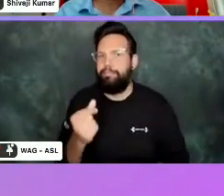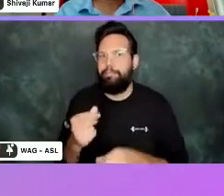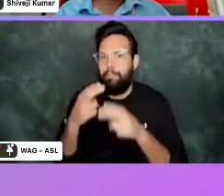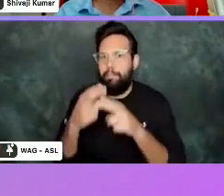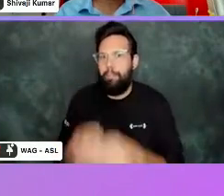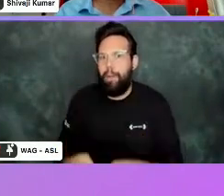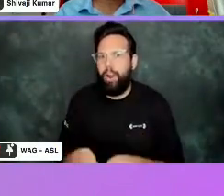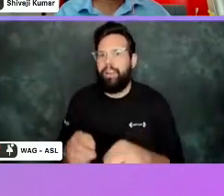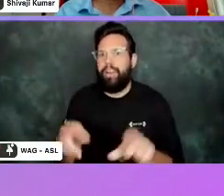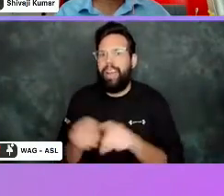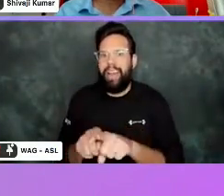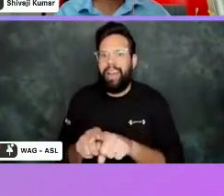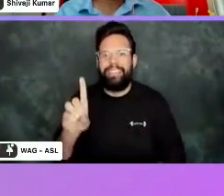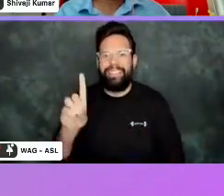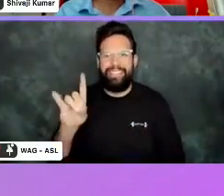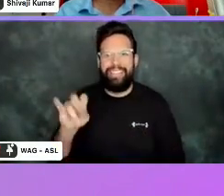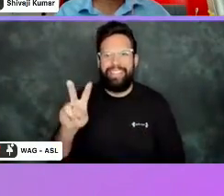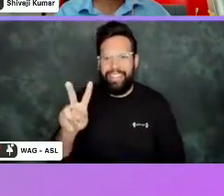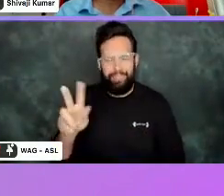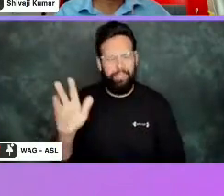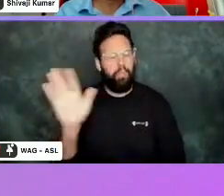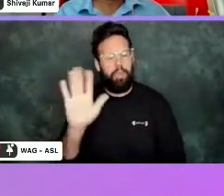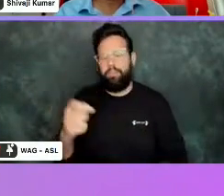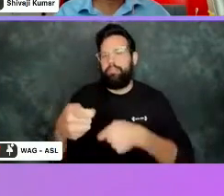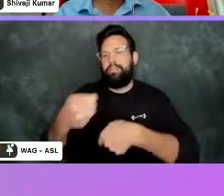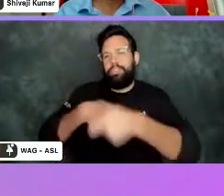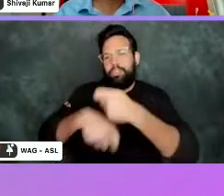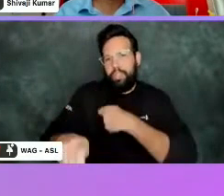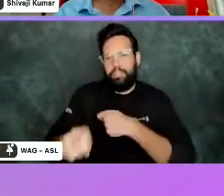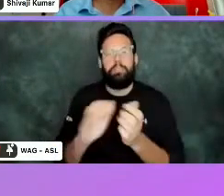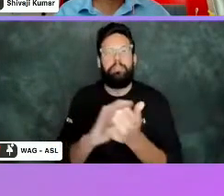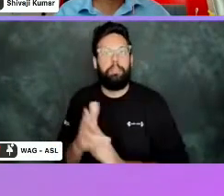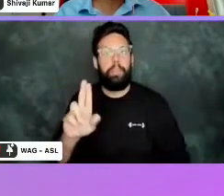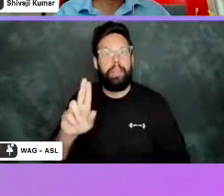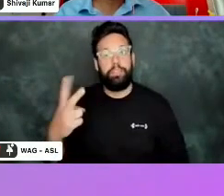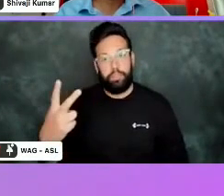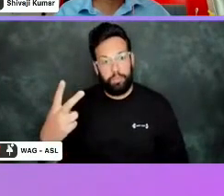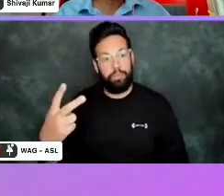by updating that component prop and hit Save. And sure enough,